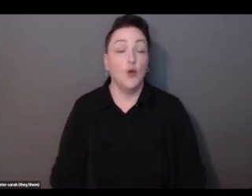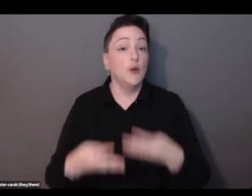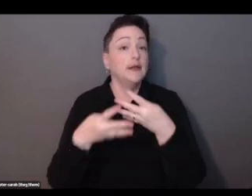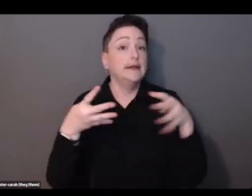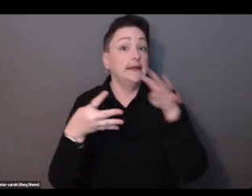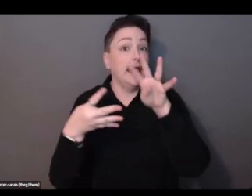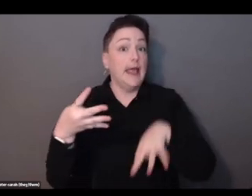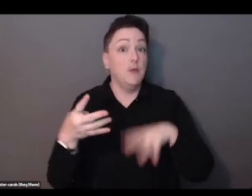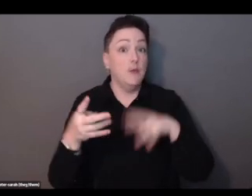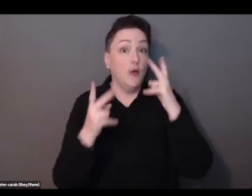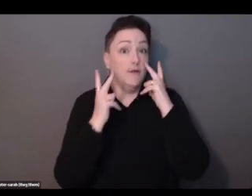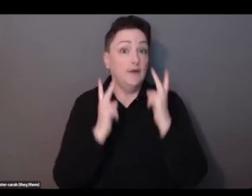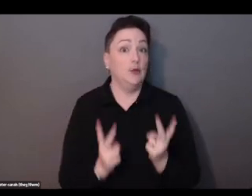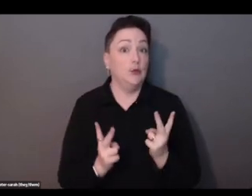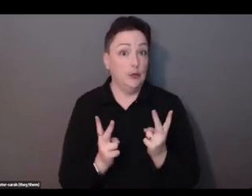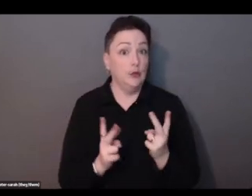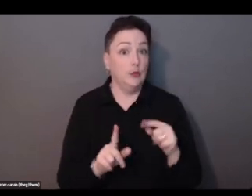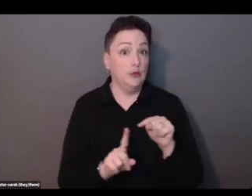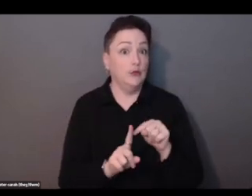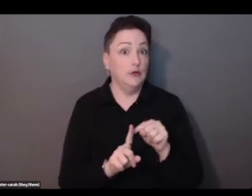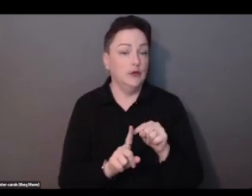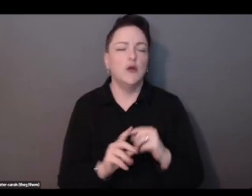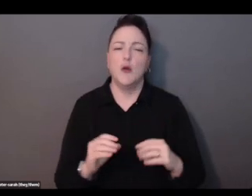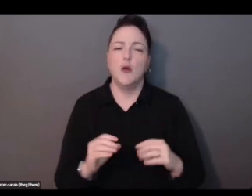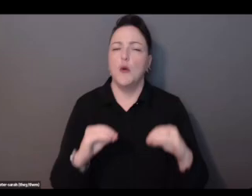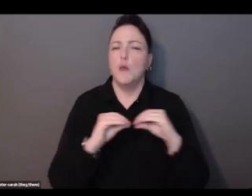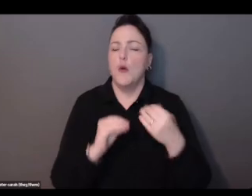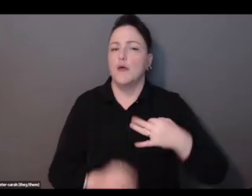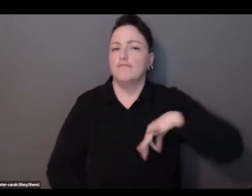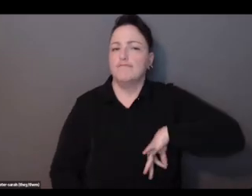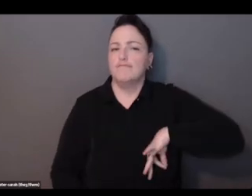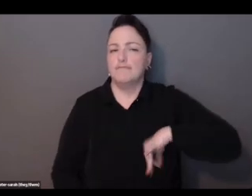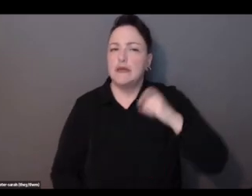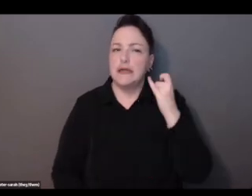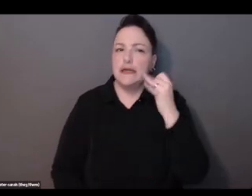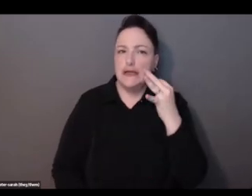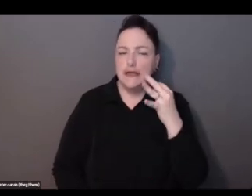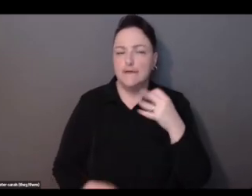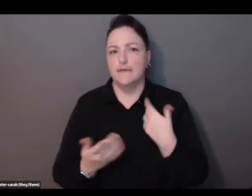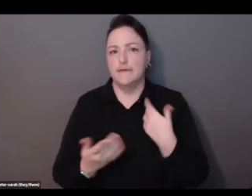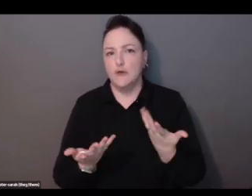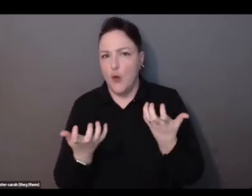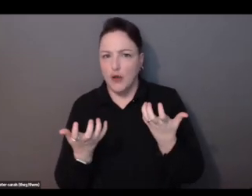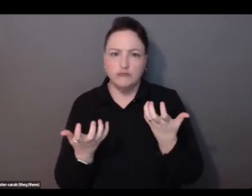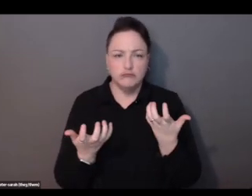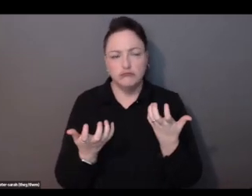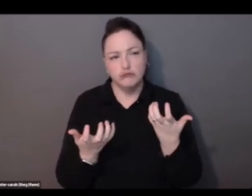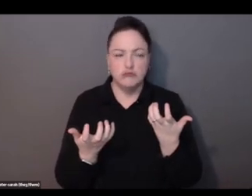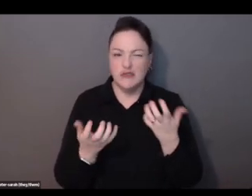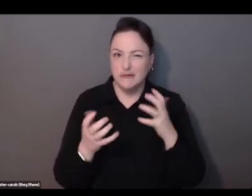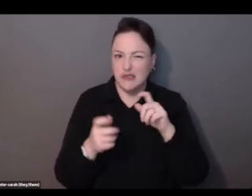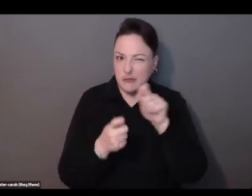be more useful if you're interested in filtering to a specific type of service.